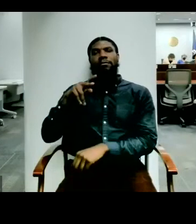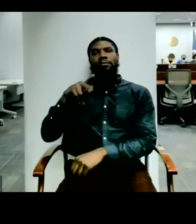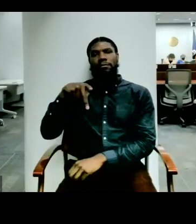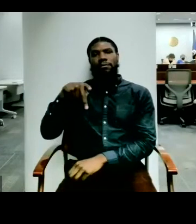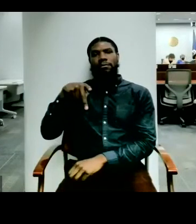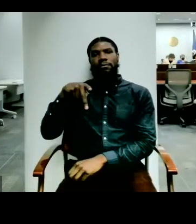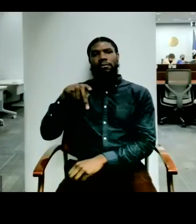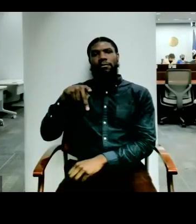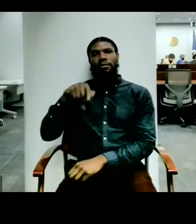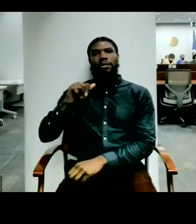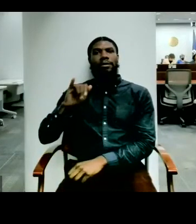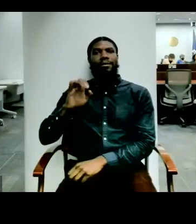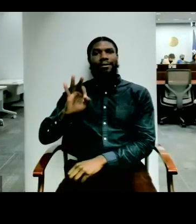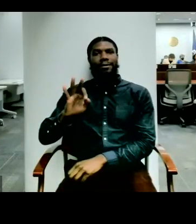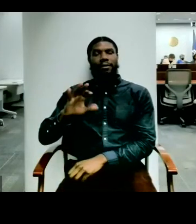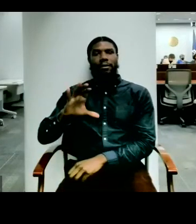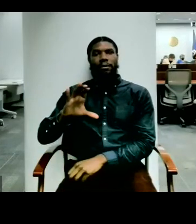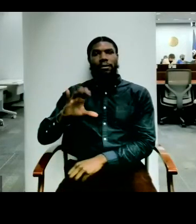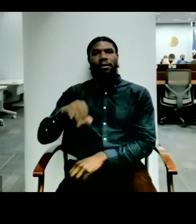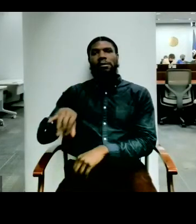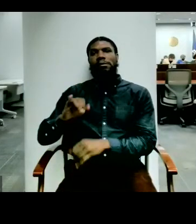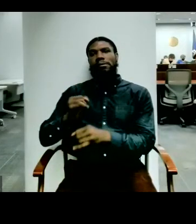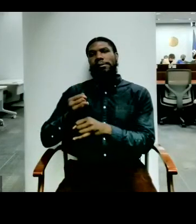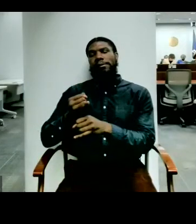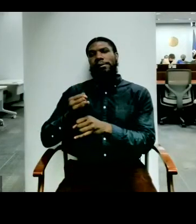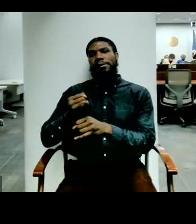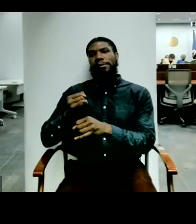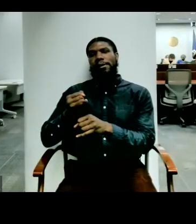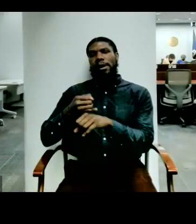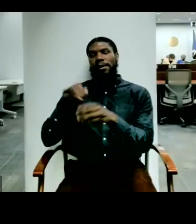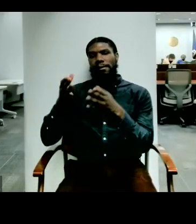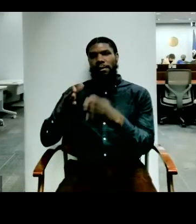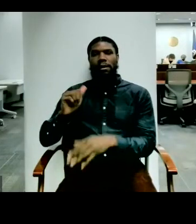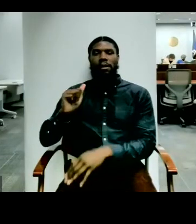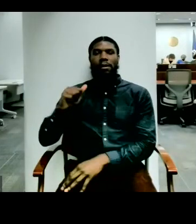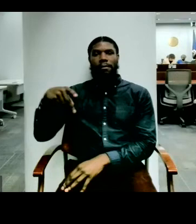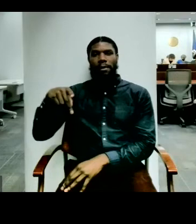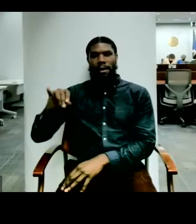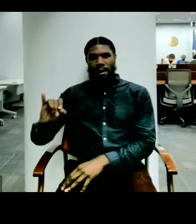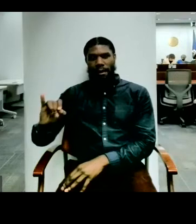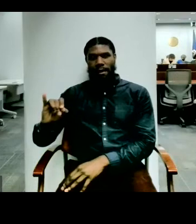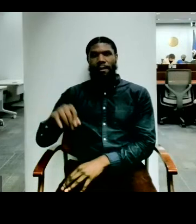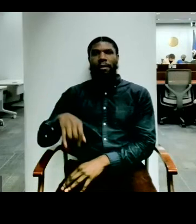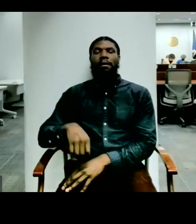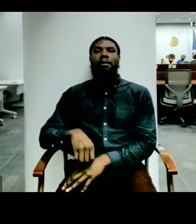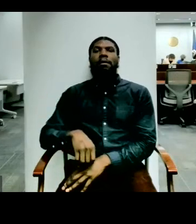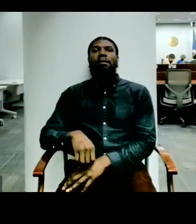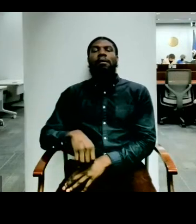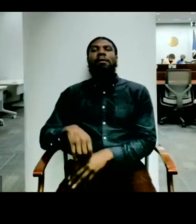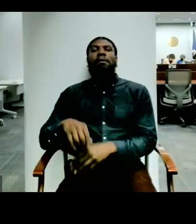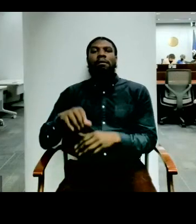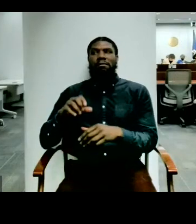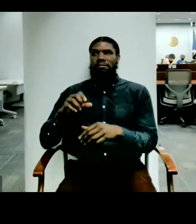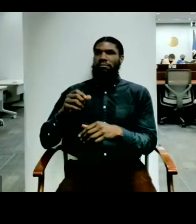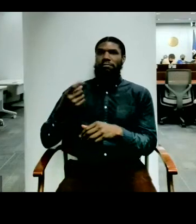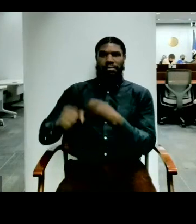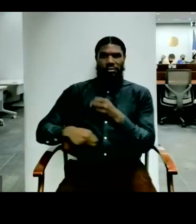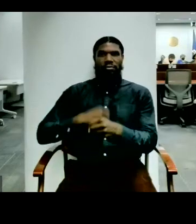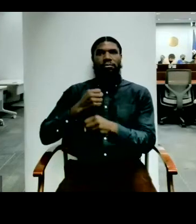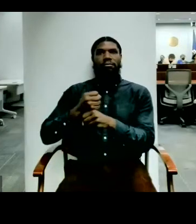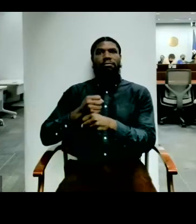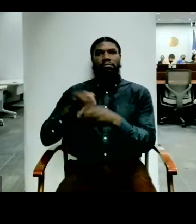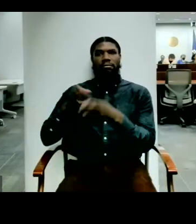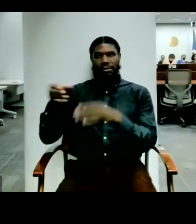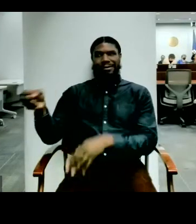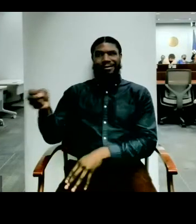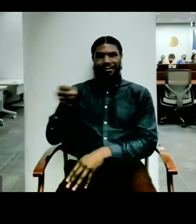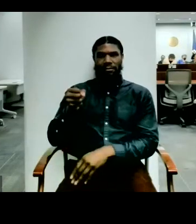Angeles County. In approximately March of 2020 Ms. Kulkarniuh was EEOC founded to stop AAPI